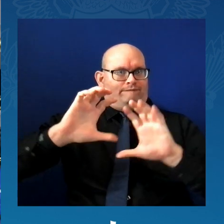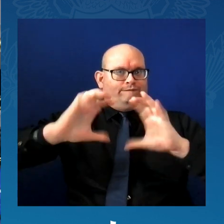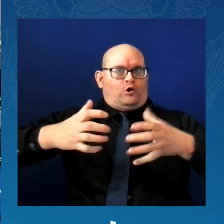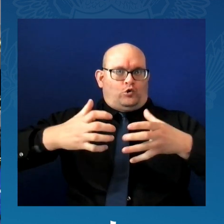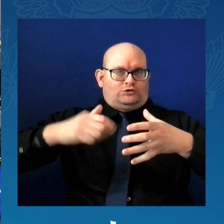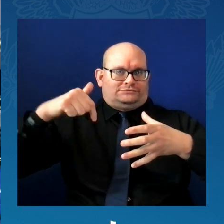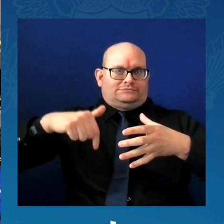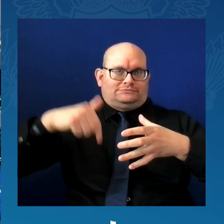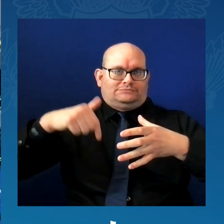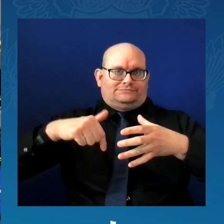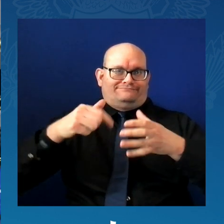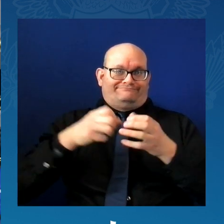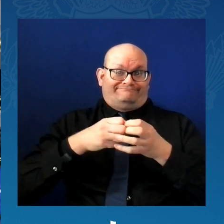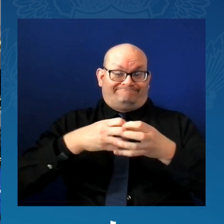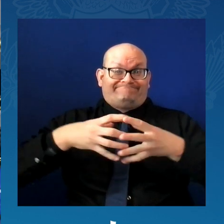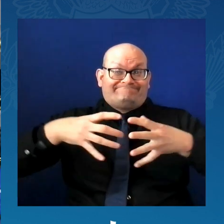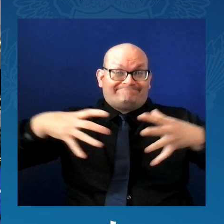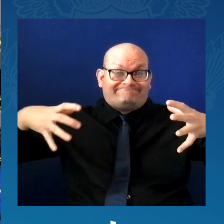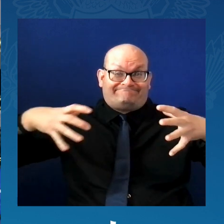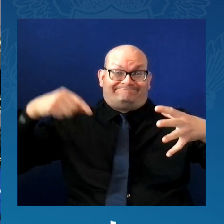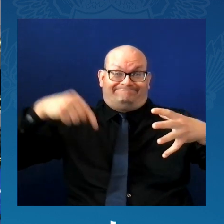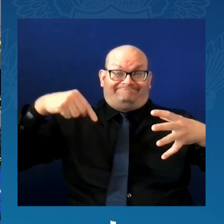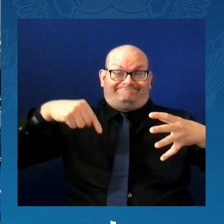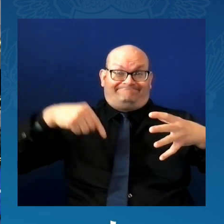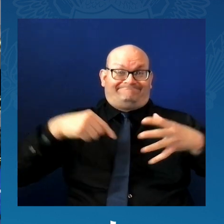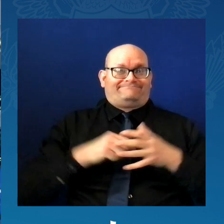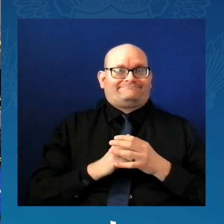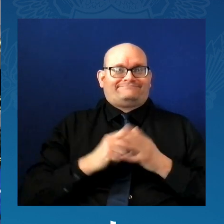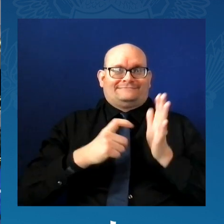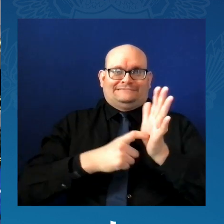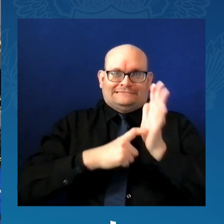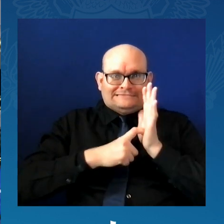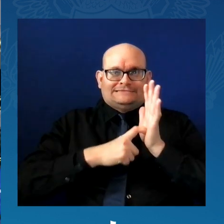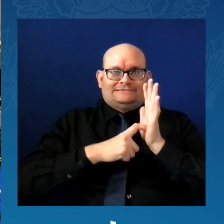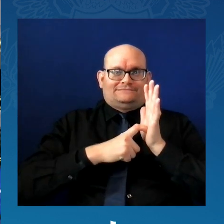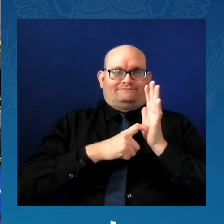and ever increasing demand for both space services and space hardware.